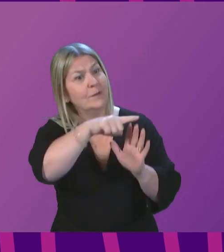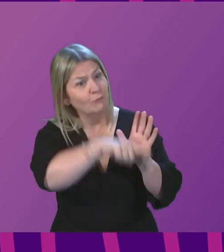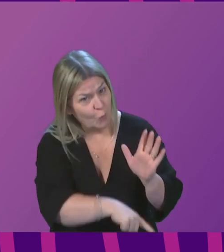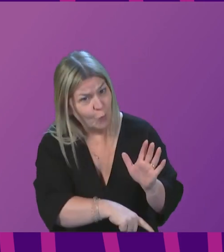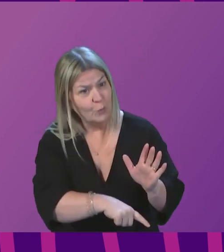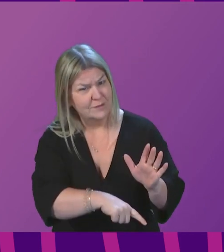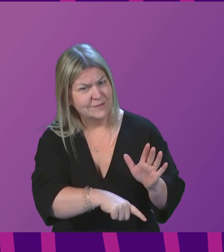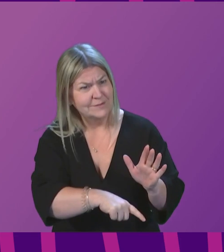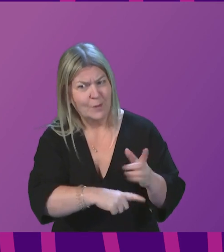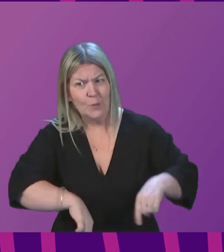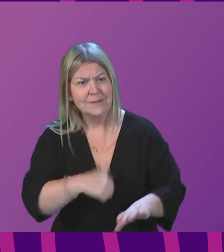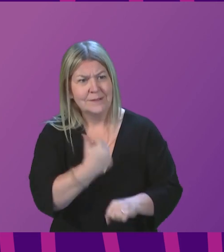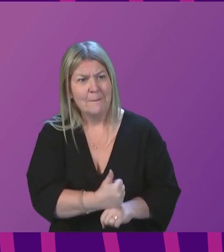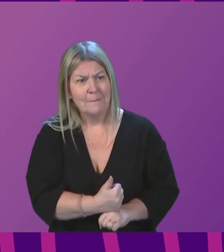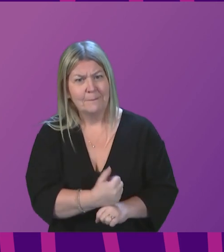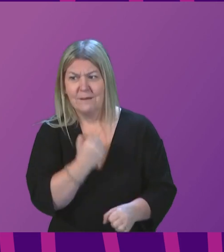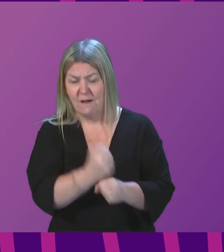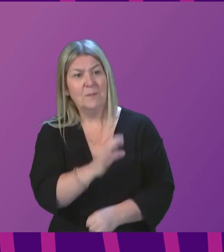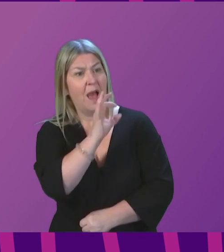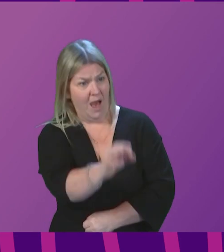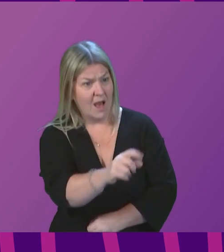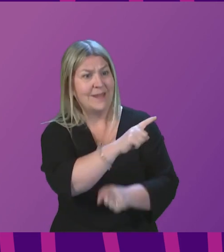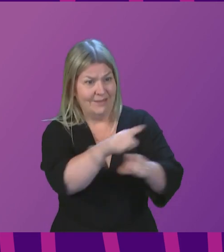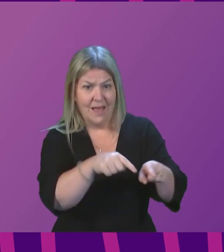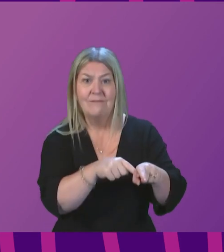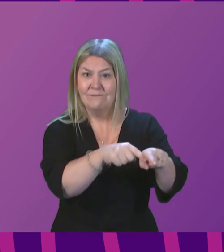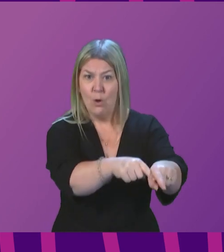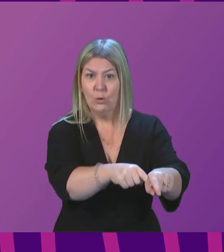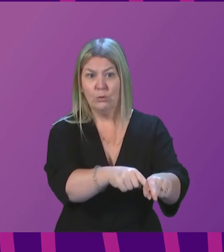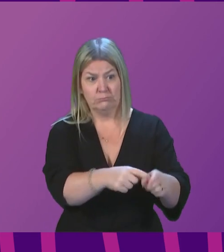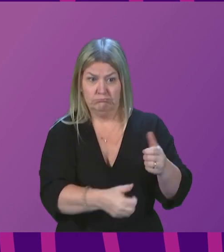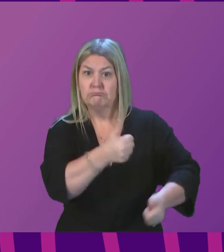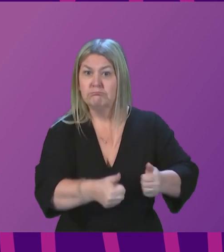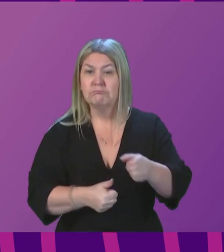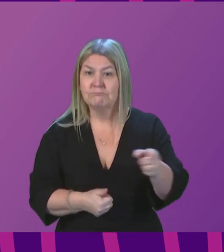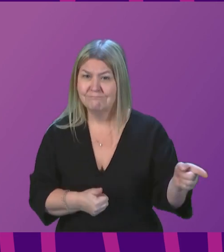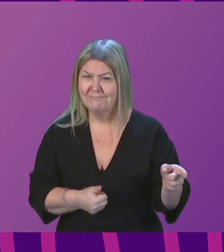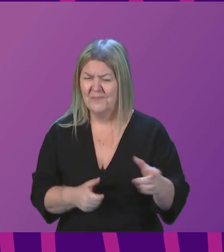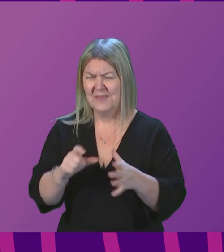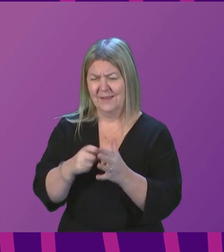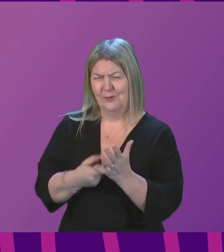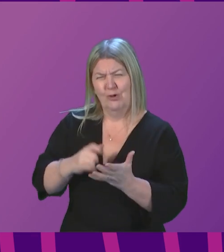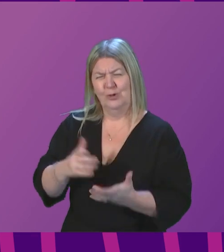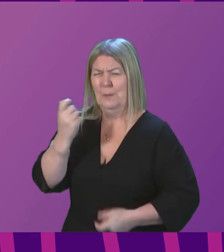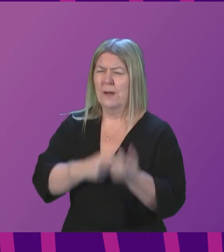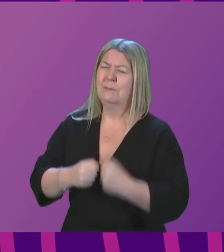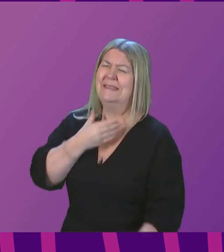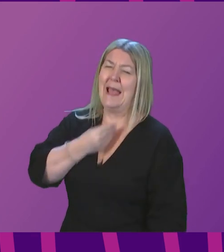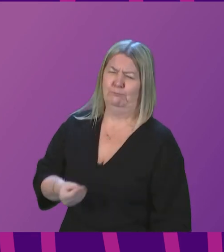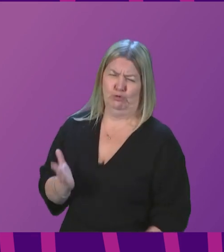I think that Douglas Ross is striking rather a desperate note right now.